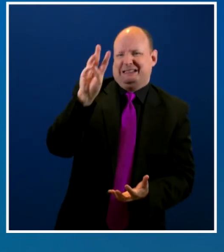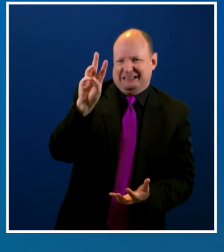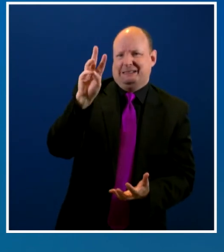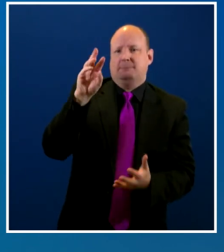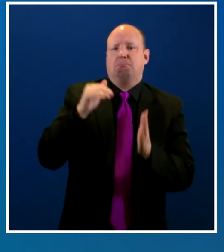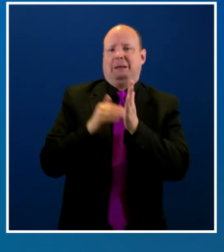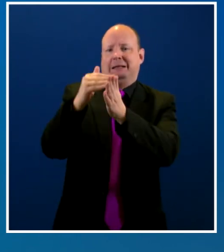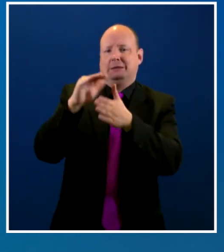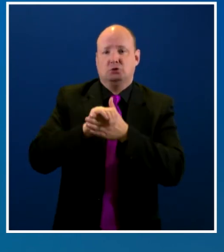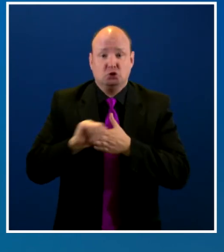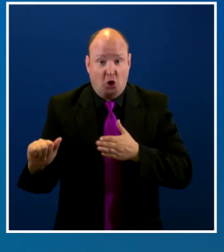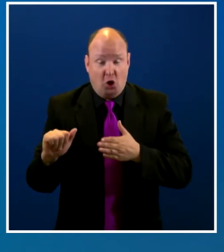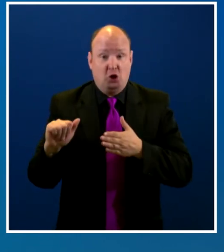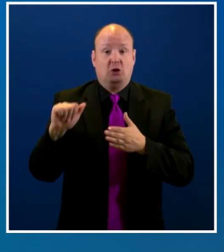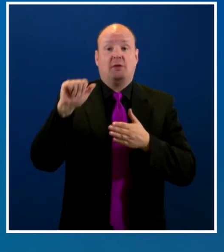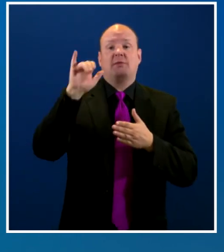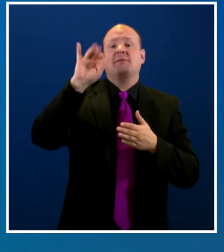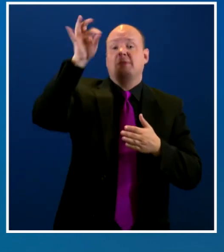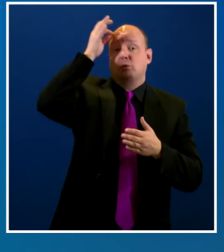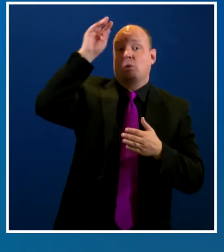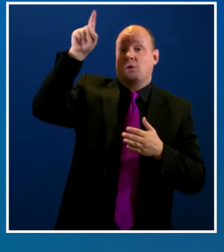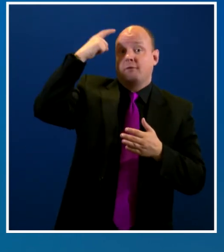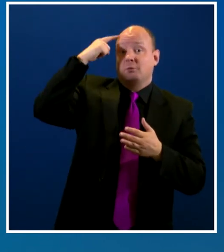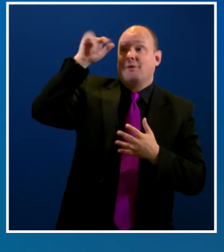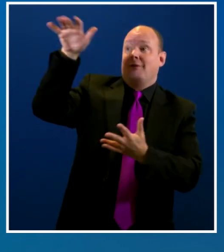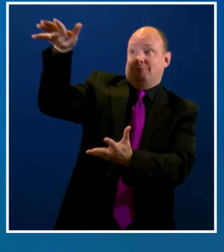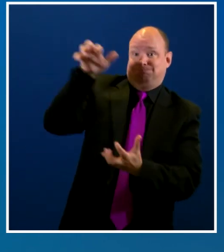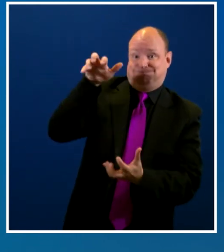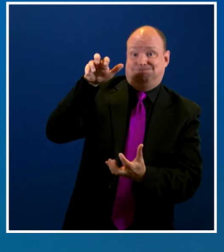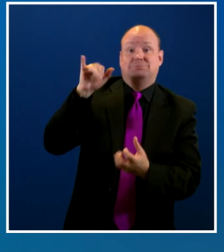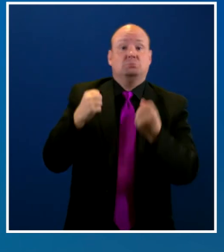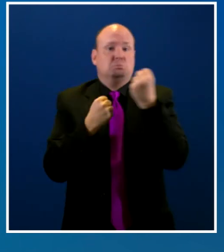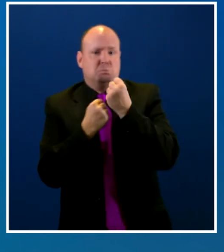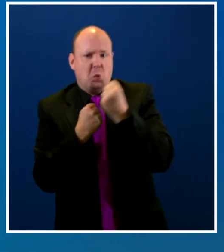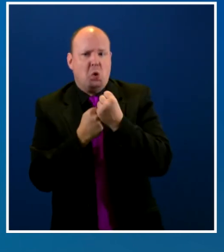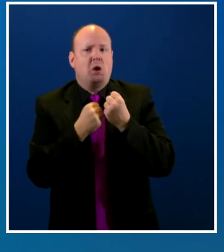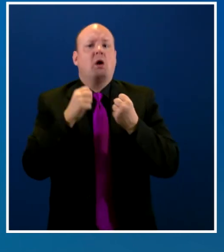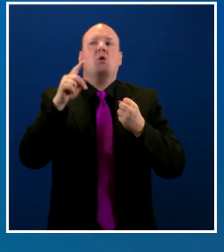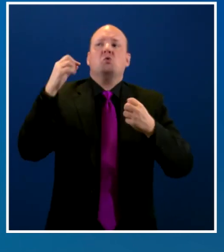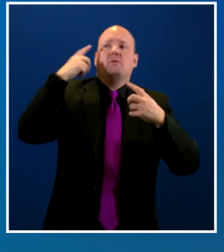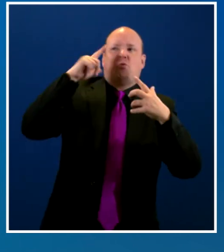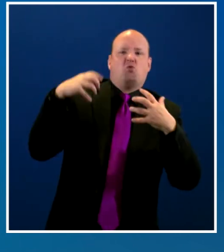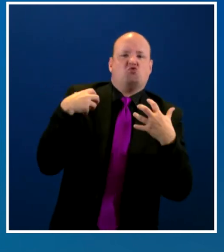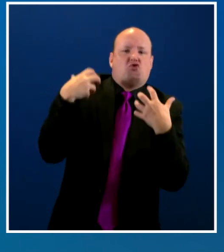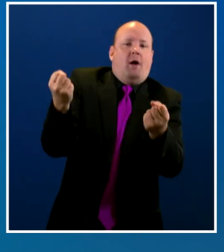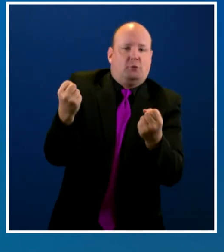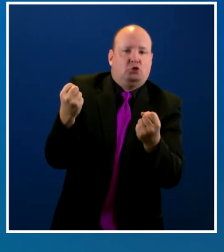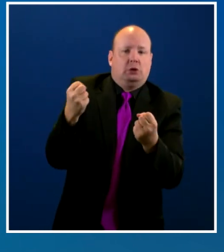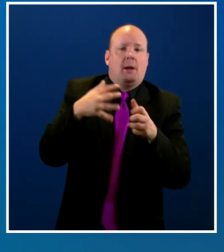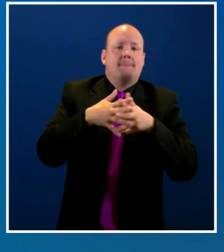federal government to support local pandemic recovery through the American Rescue Plan Act. It's known as ARPA.